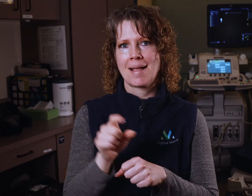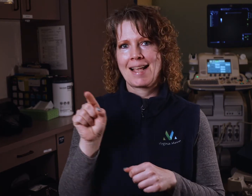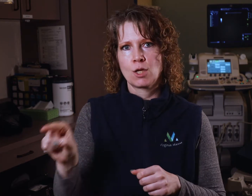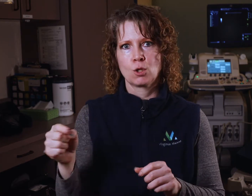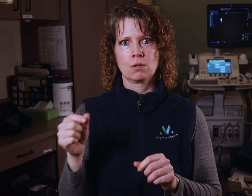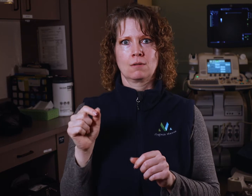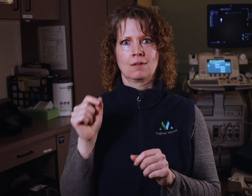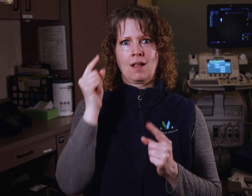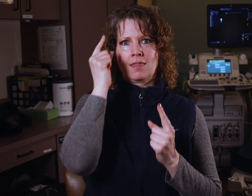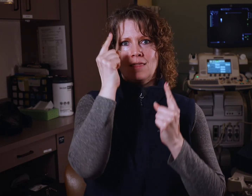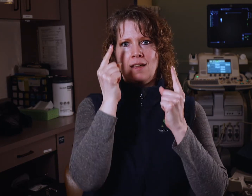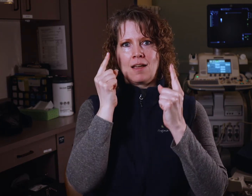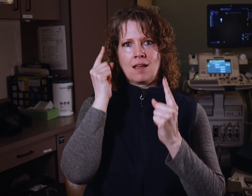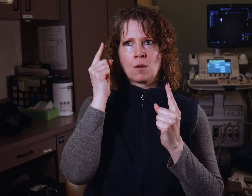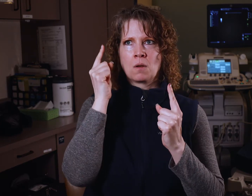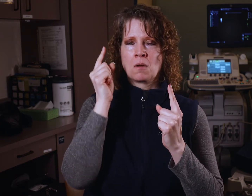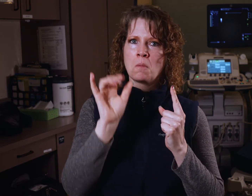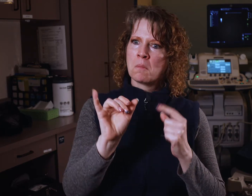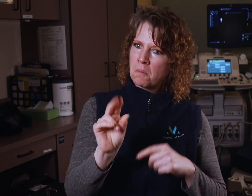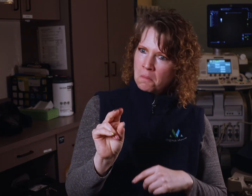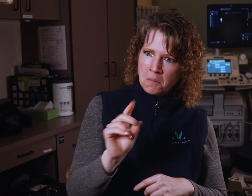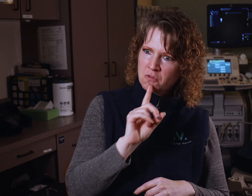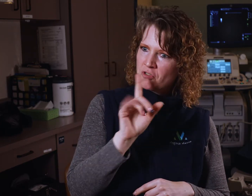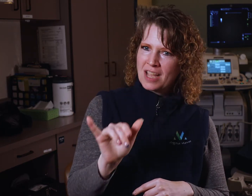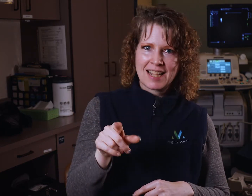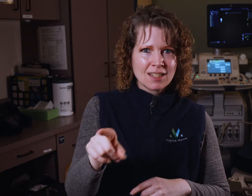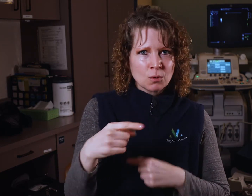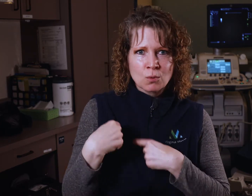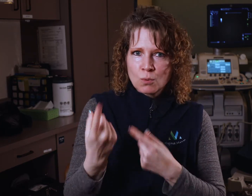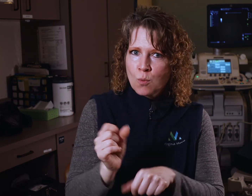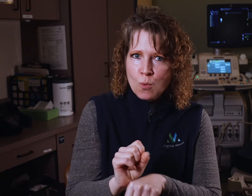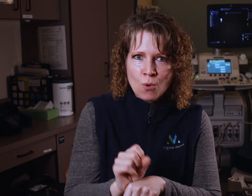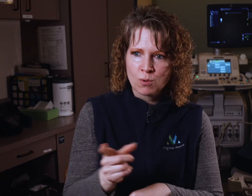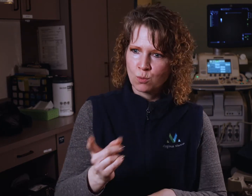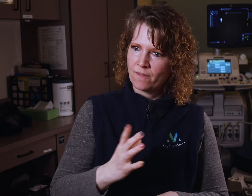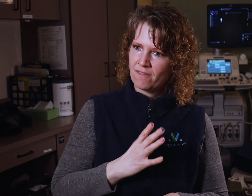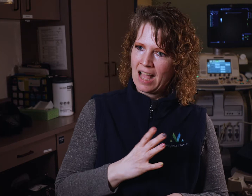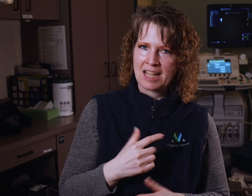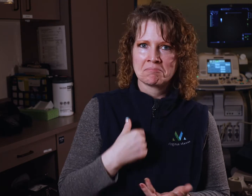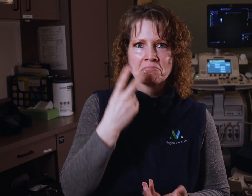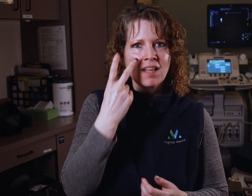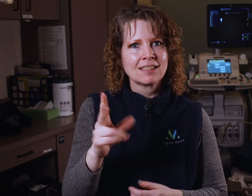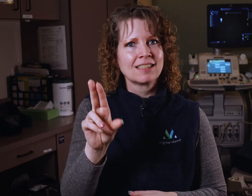The interviewer was taken aback and took some time to consider. They said, you've worked just fine in this field before